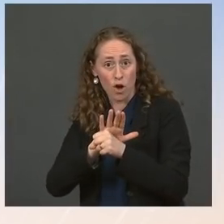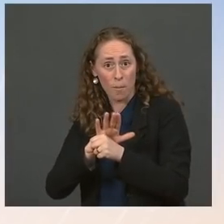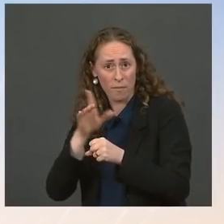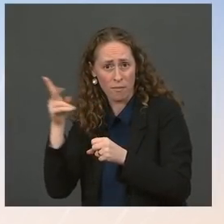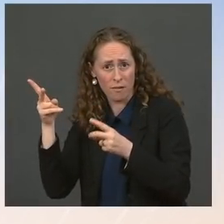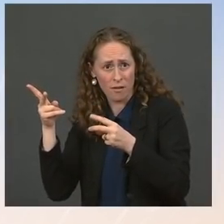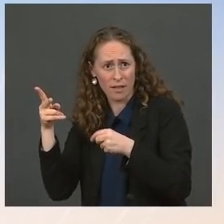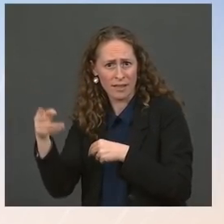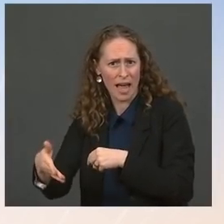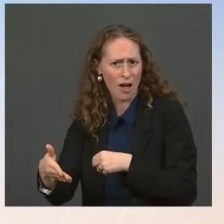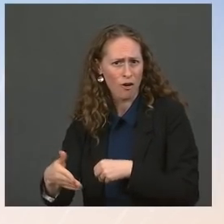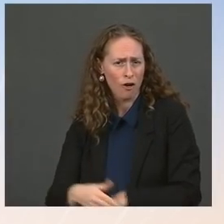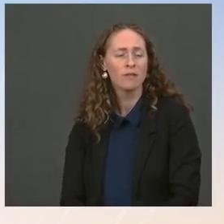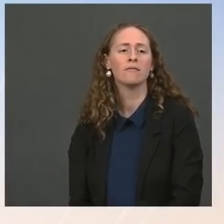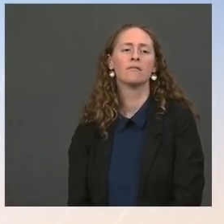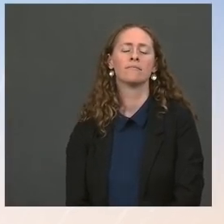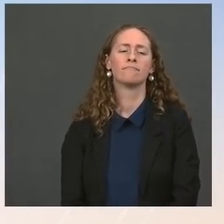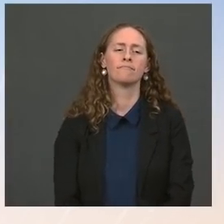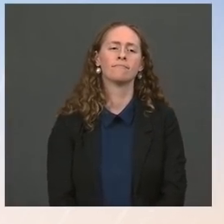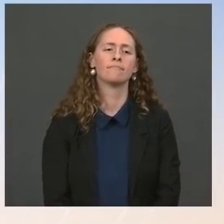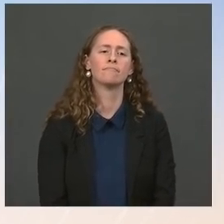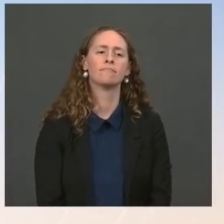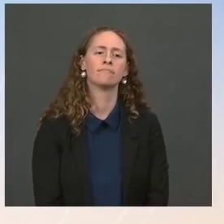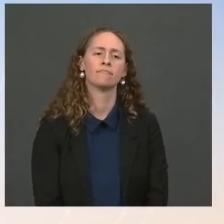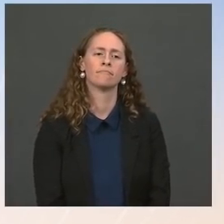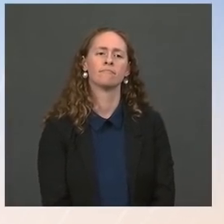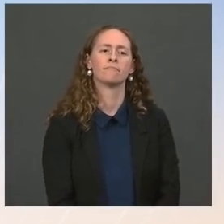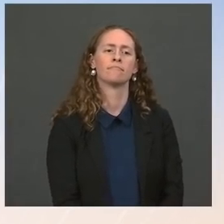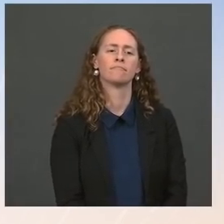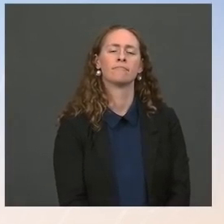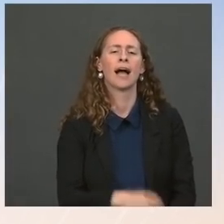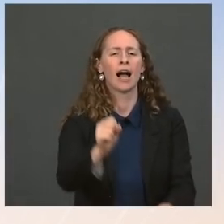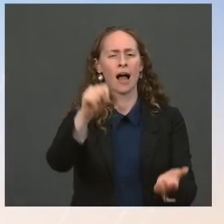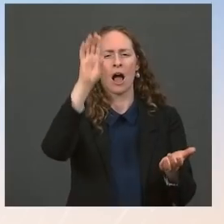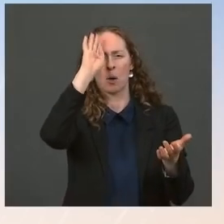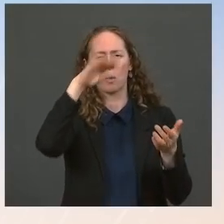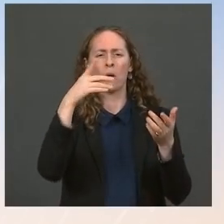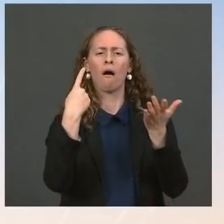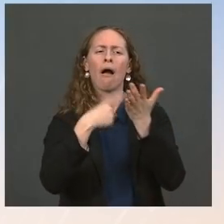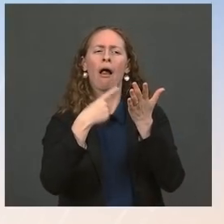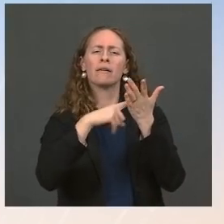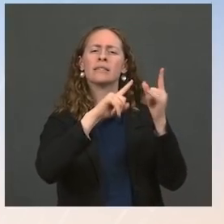for a range of issues -- and we should talk about those -- that the American people are, of course,